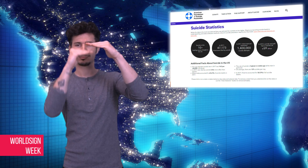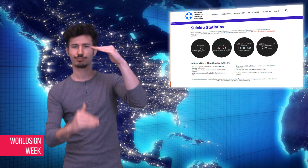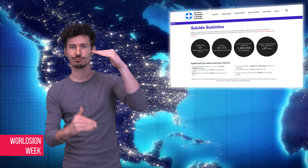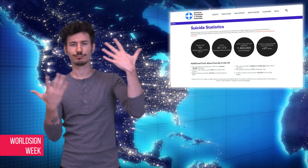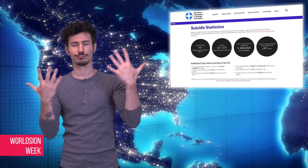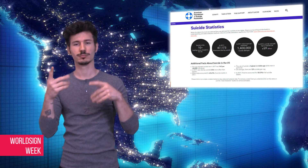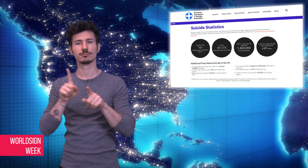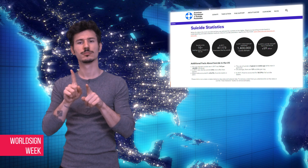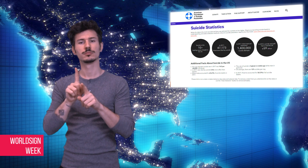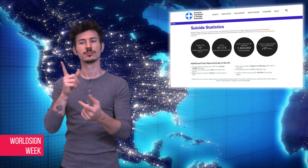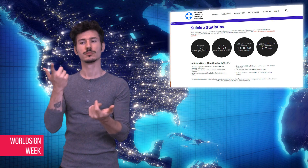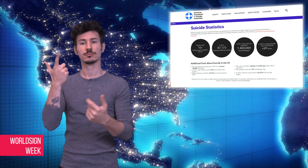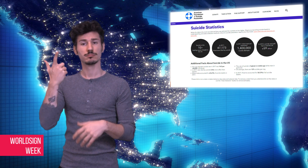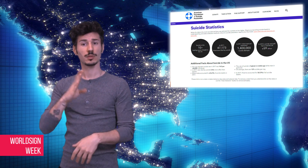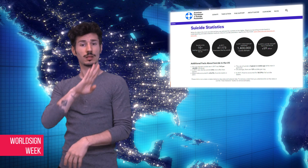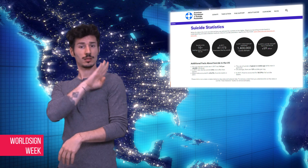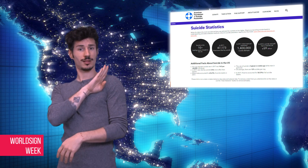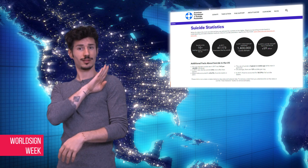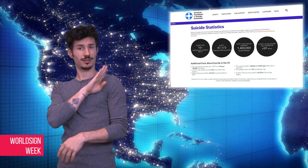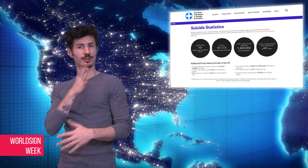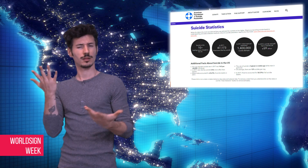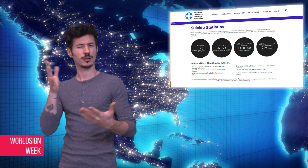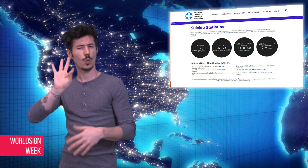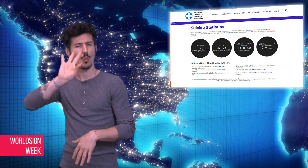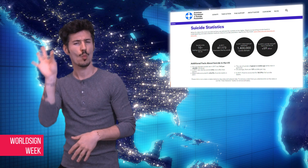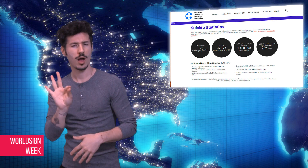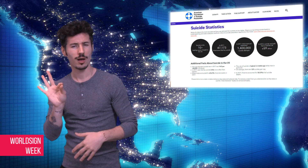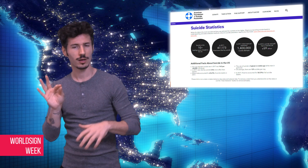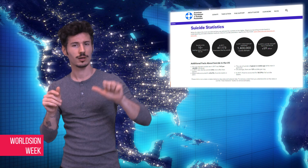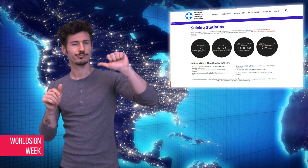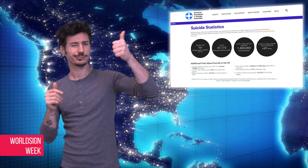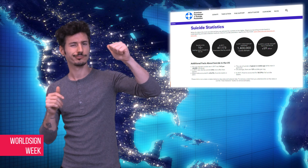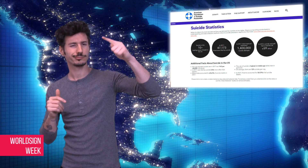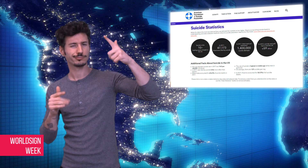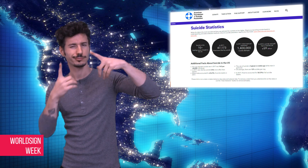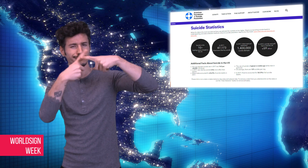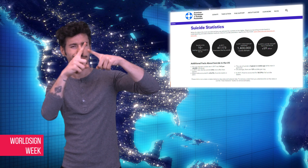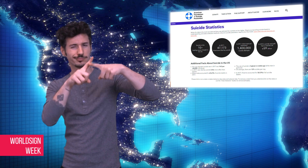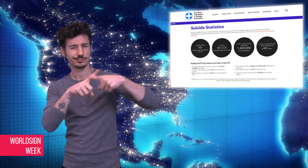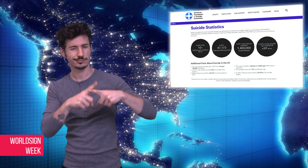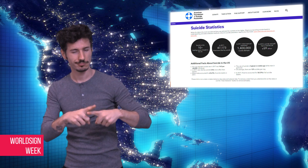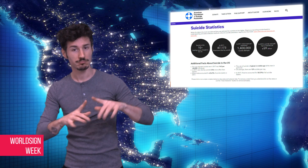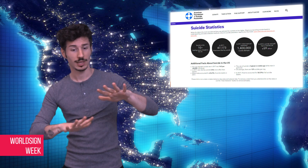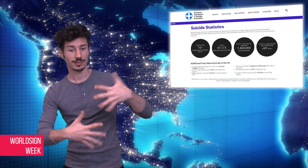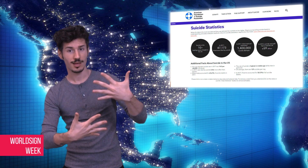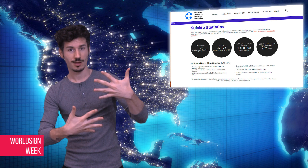This makes suicide the 10th leading cause of